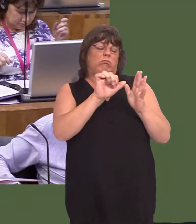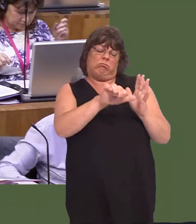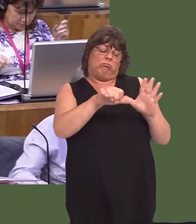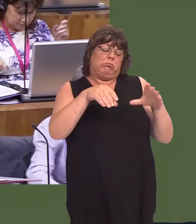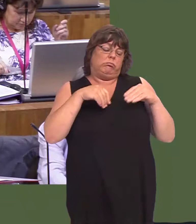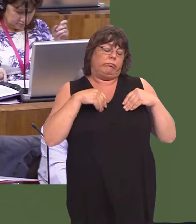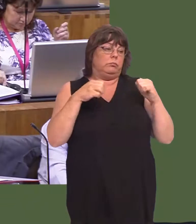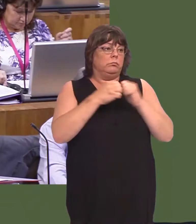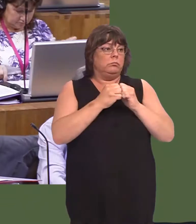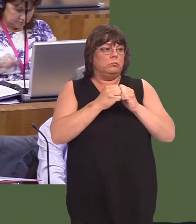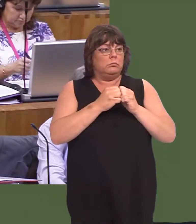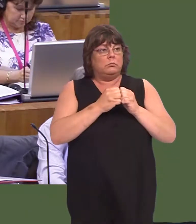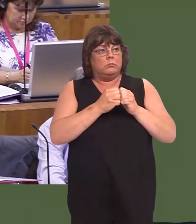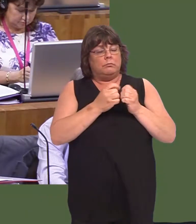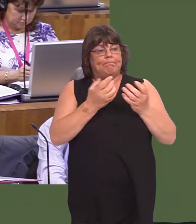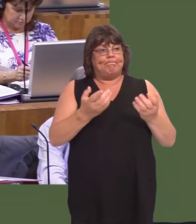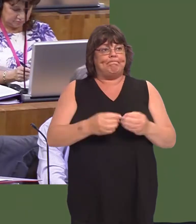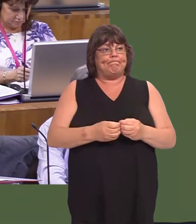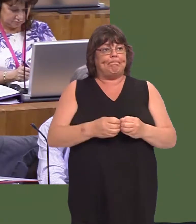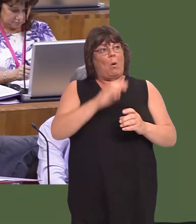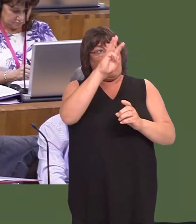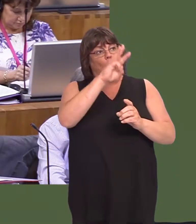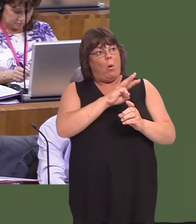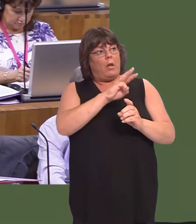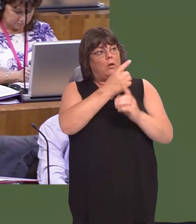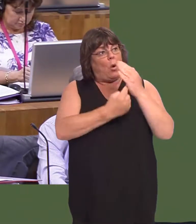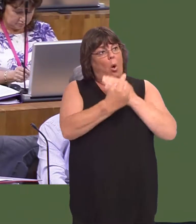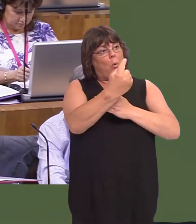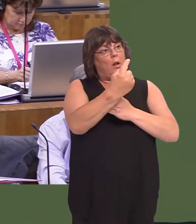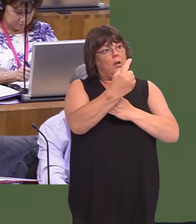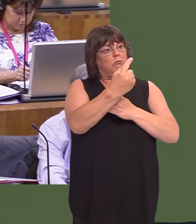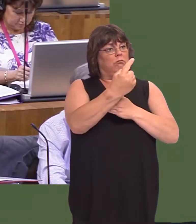I donít believe this is something that will be resolved on a Welsh level because so many